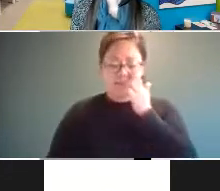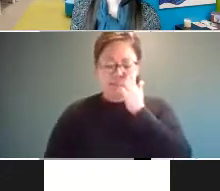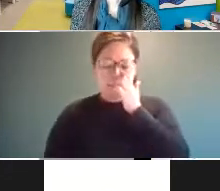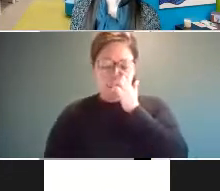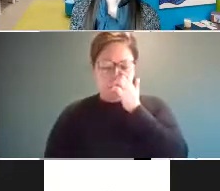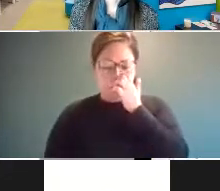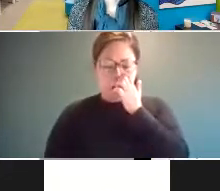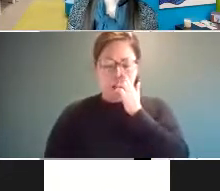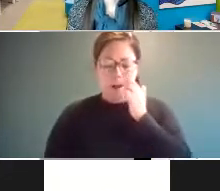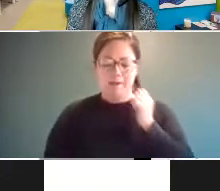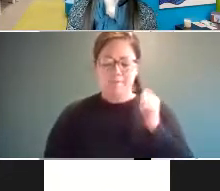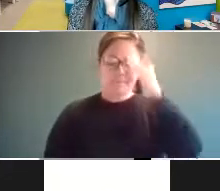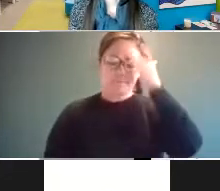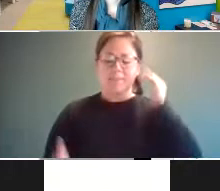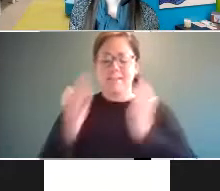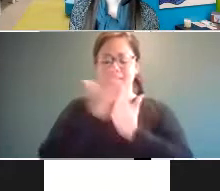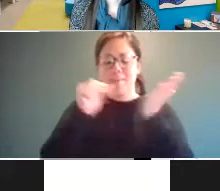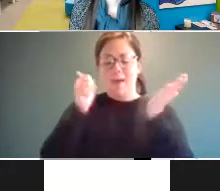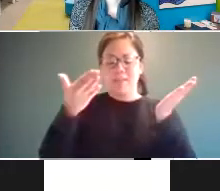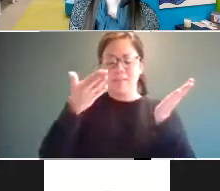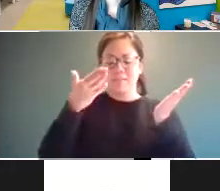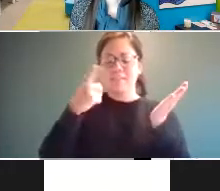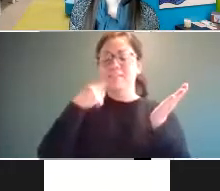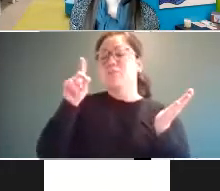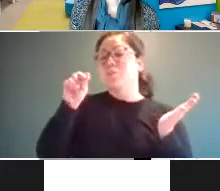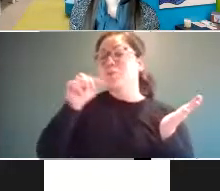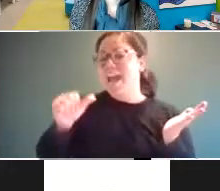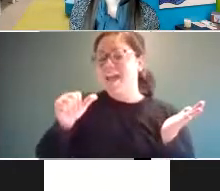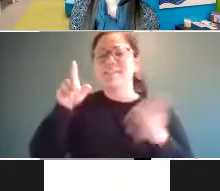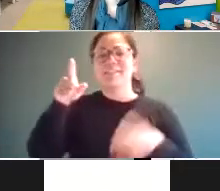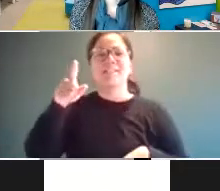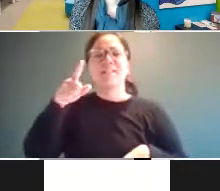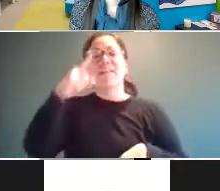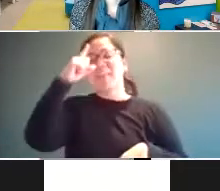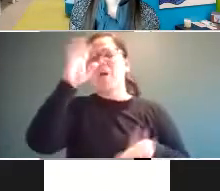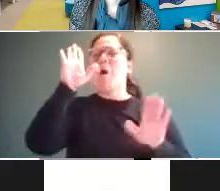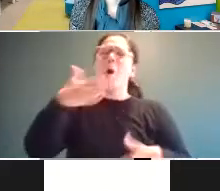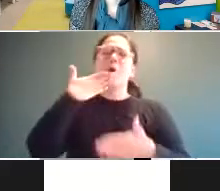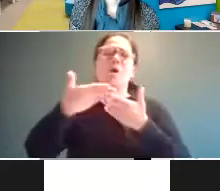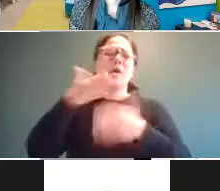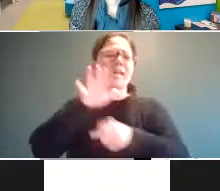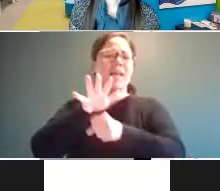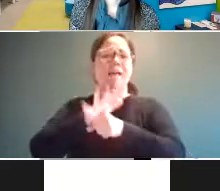Some don'ts to remember. Don't think it's close enough. Again, because brand style guides